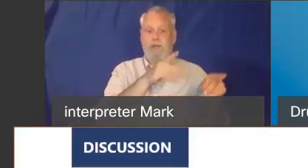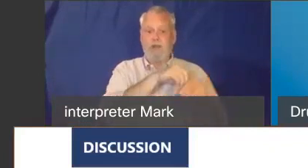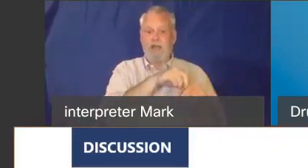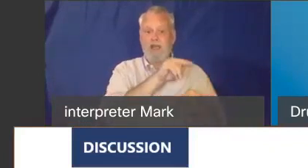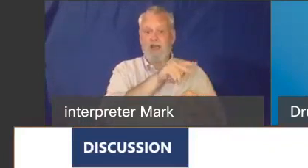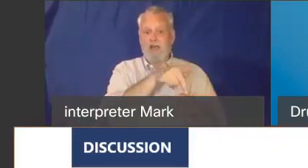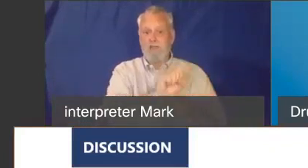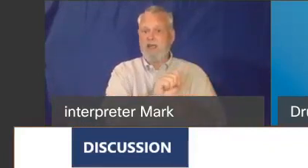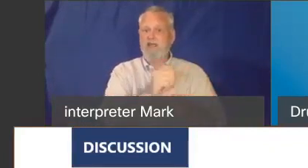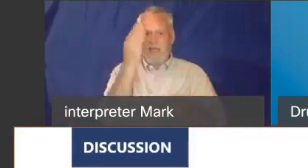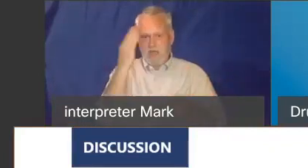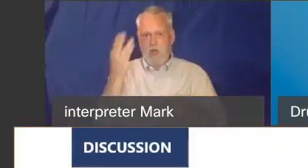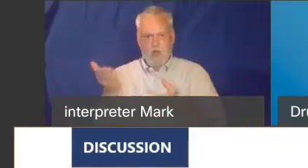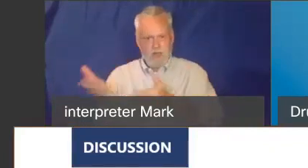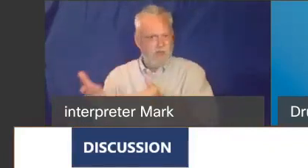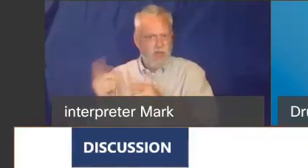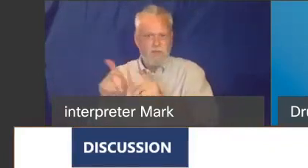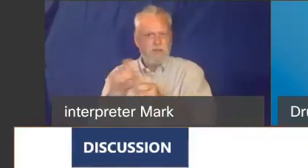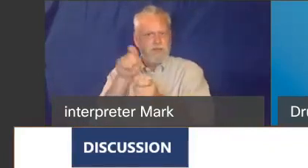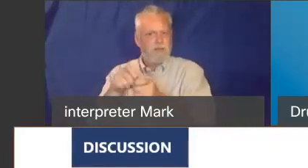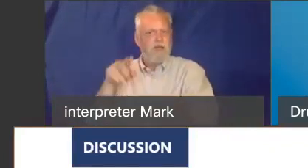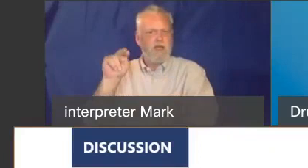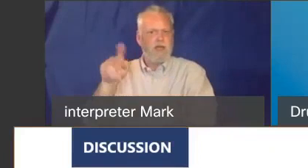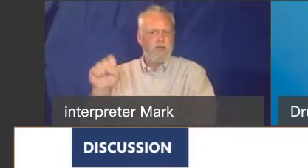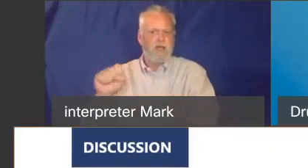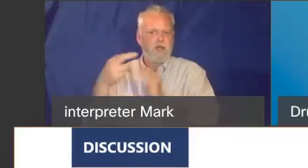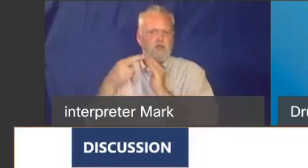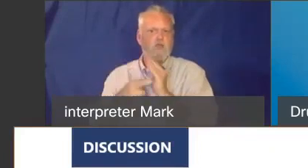You can't speak to the specifics on the park service rule about scooters.